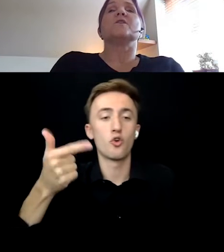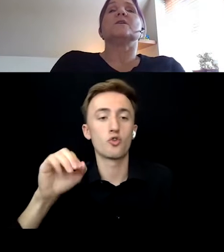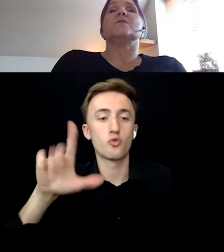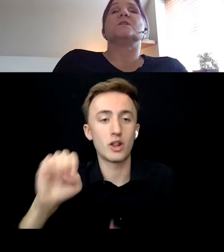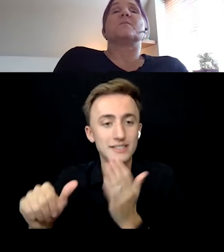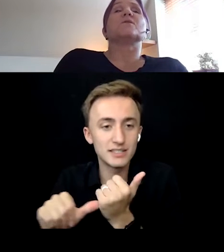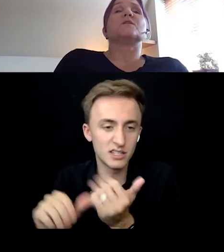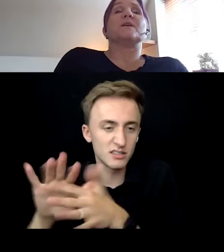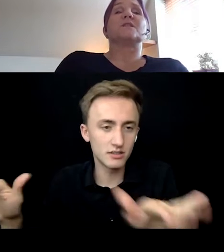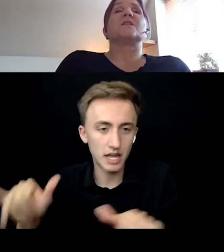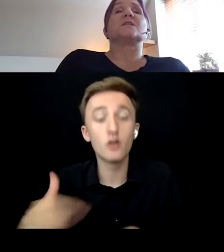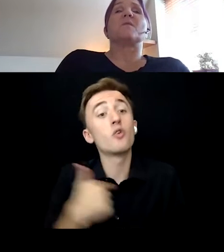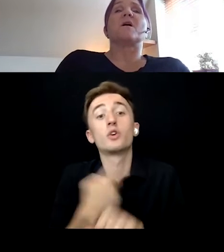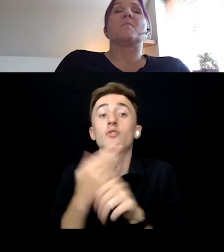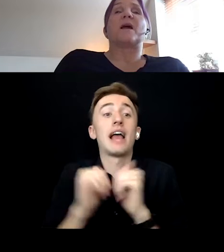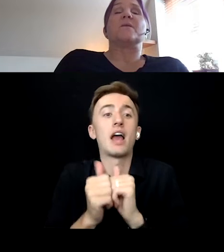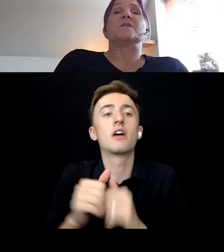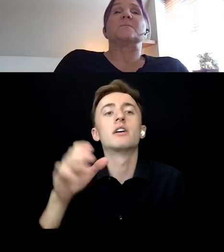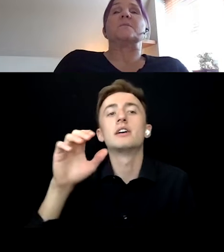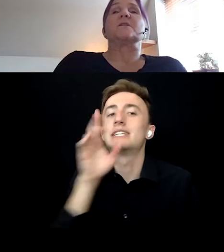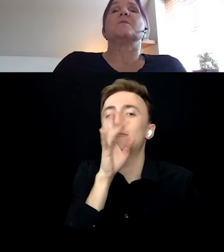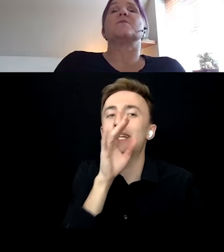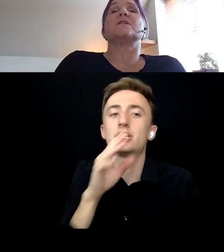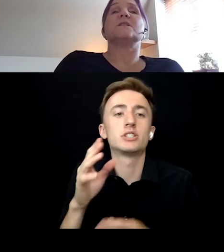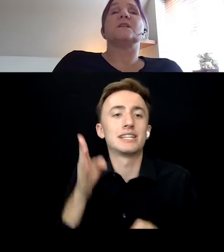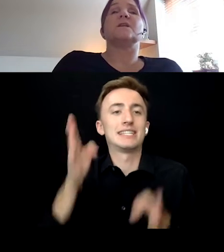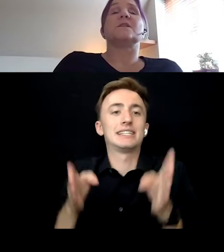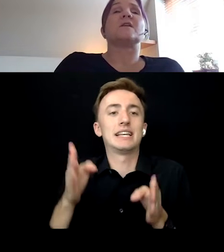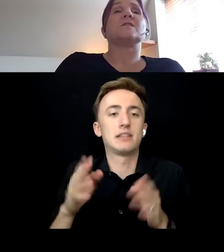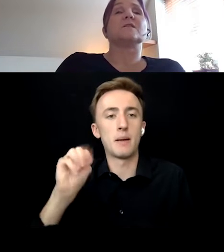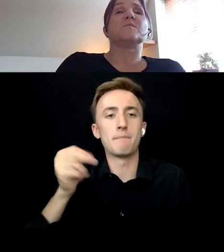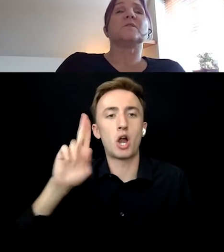We can do it using something like speech synthesis markup language. It's W3C standard that has been